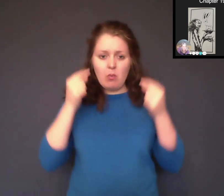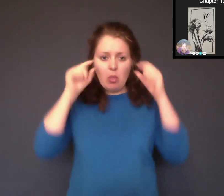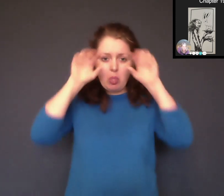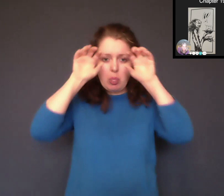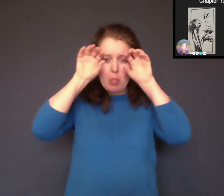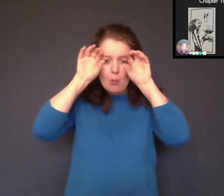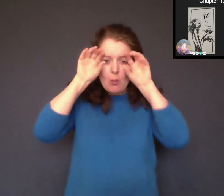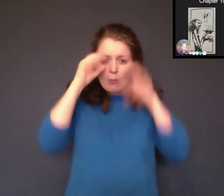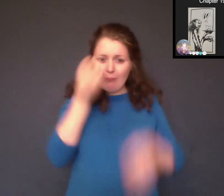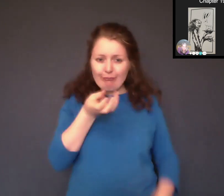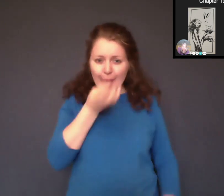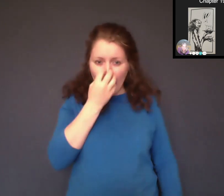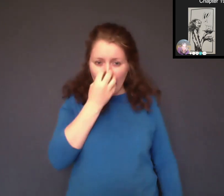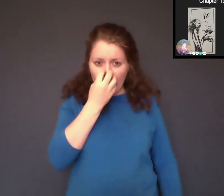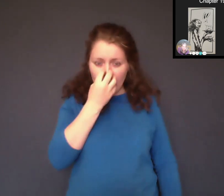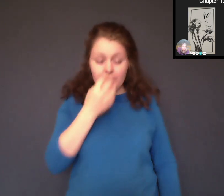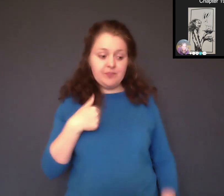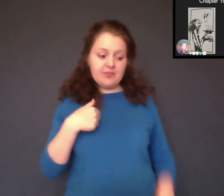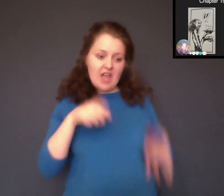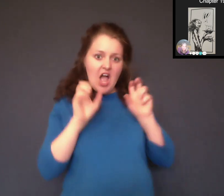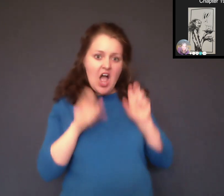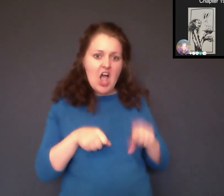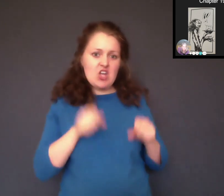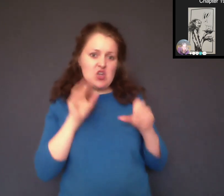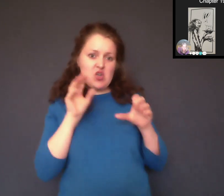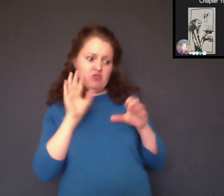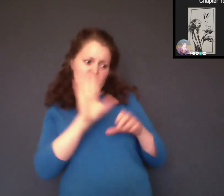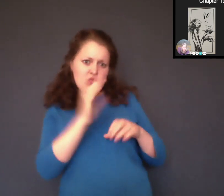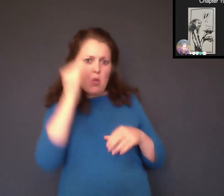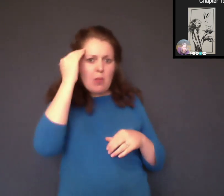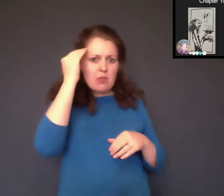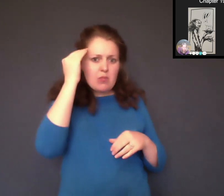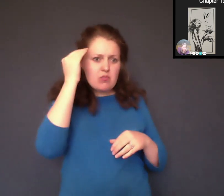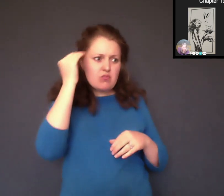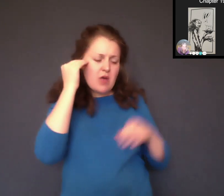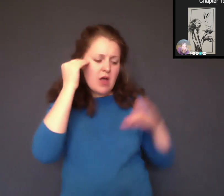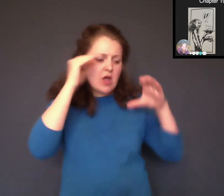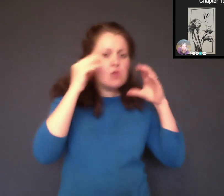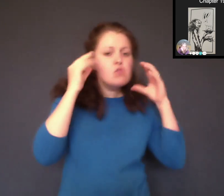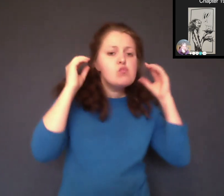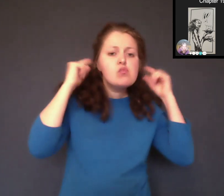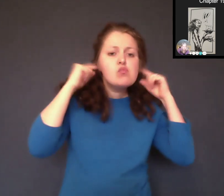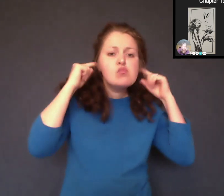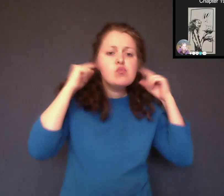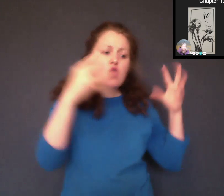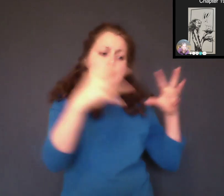i could suck your brains out through your ears he said all the music gone from his voice